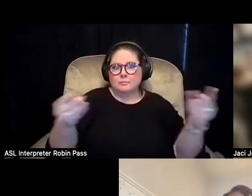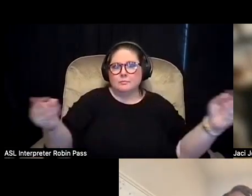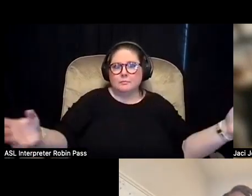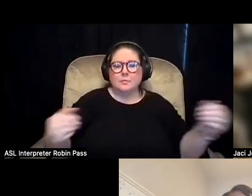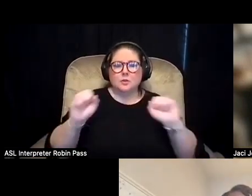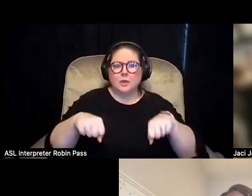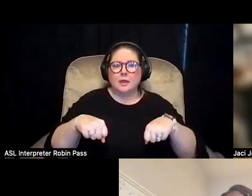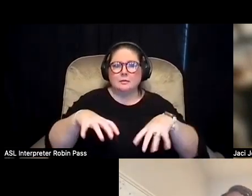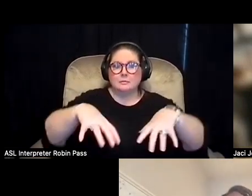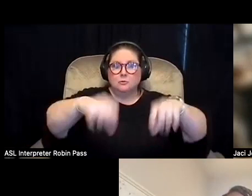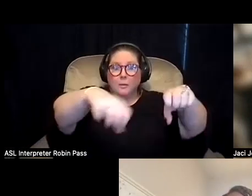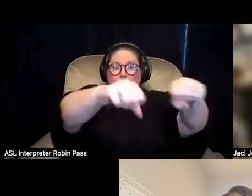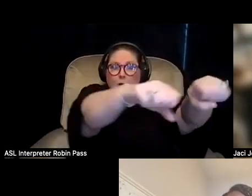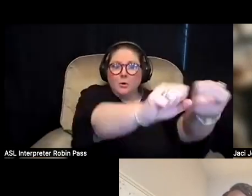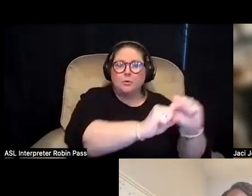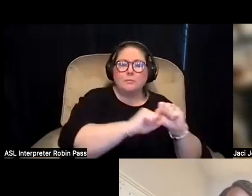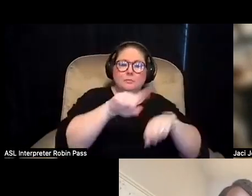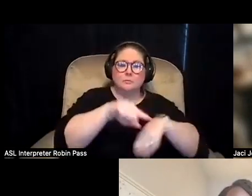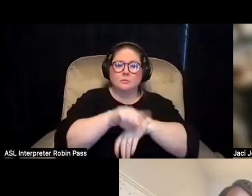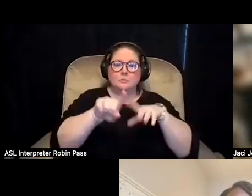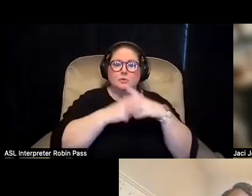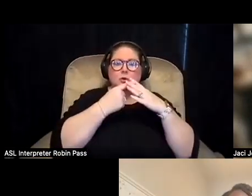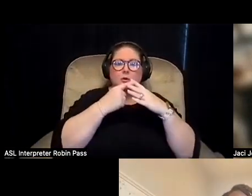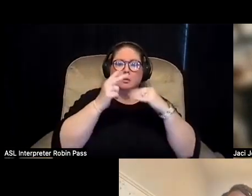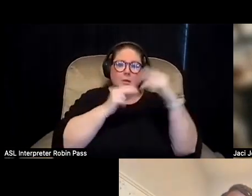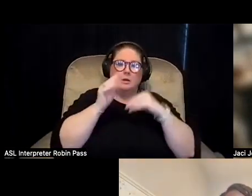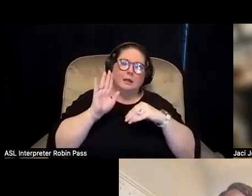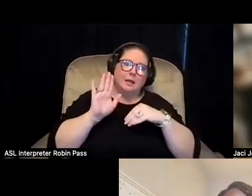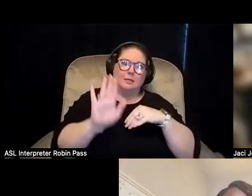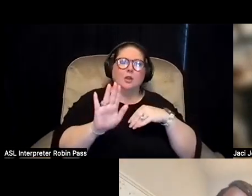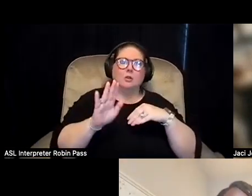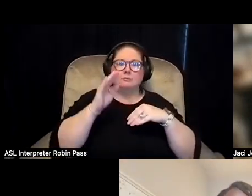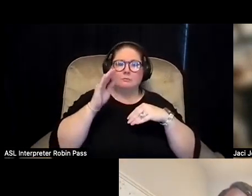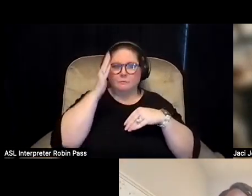up grab a plot of land and start building their future so that's why it was kind of seen as this